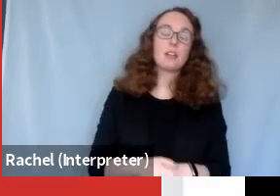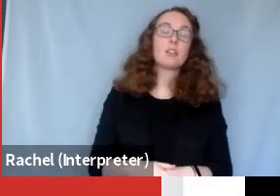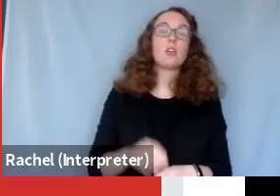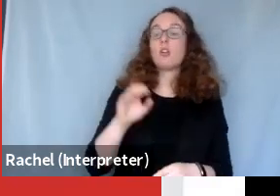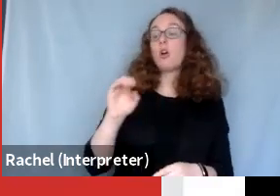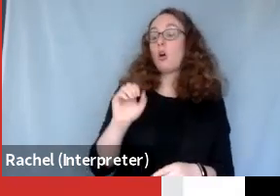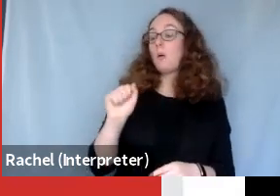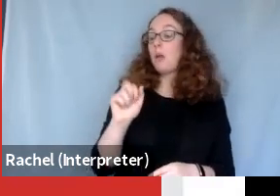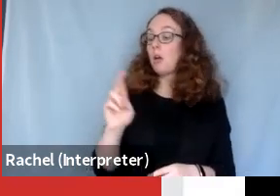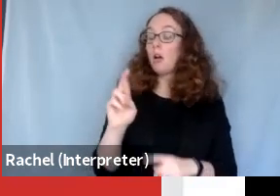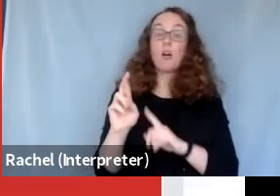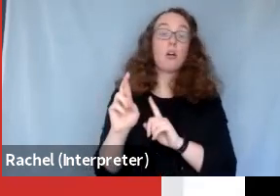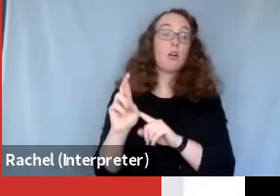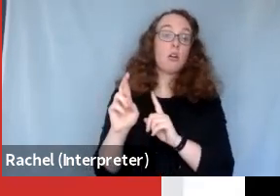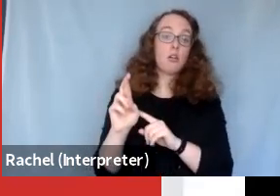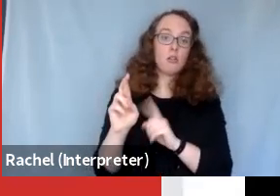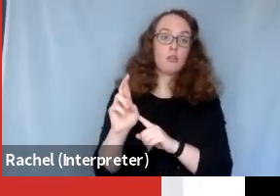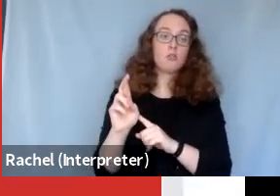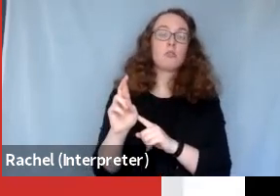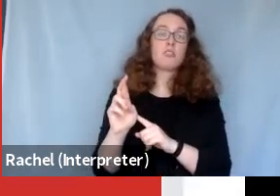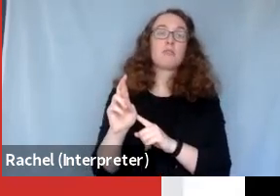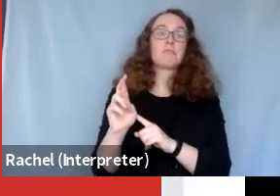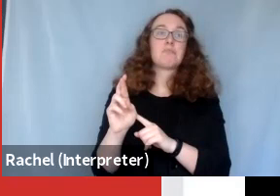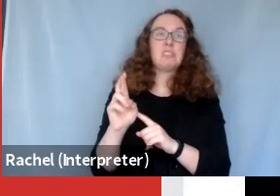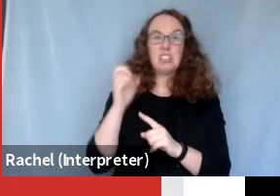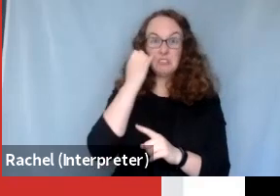education, partner up with your instructors